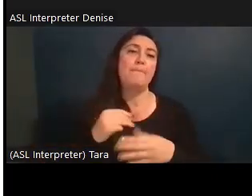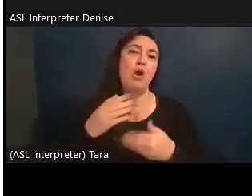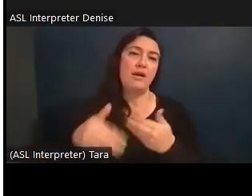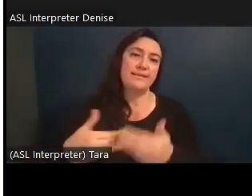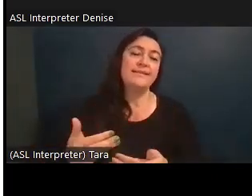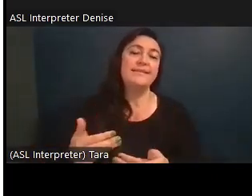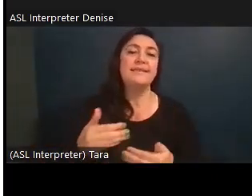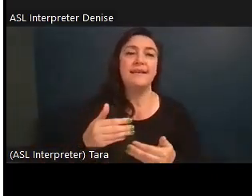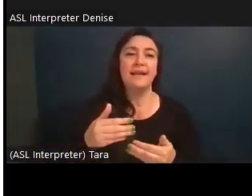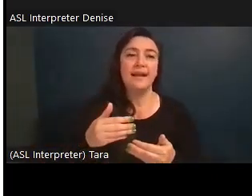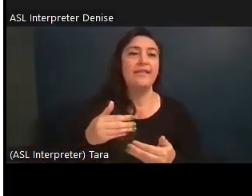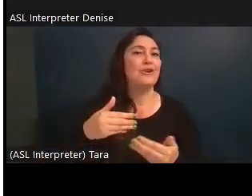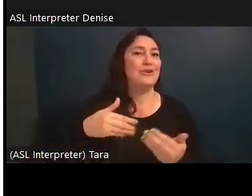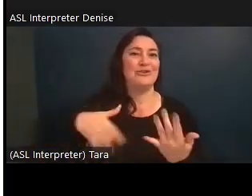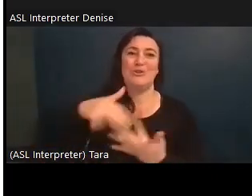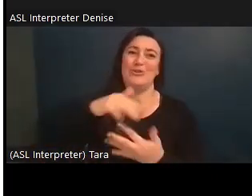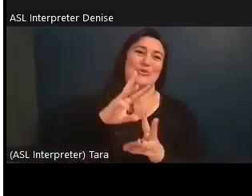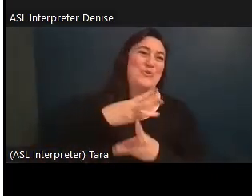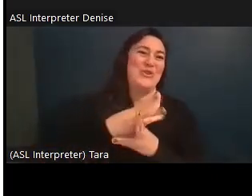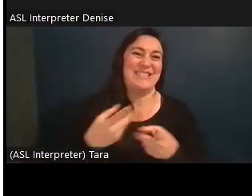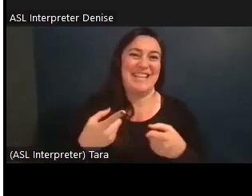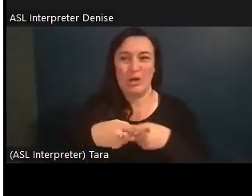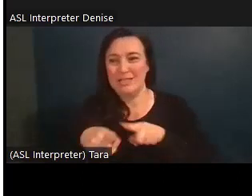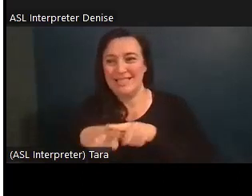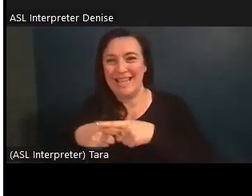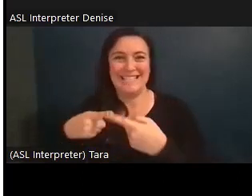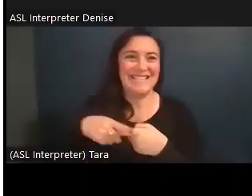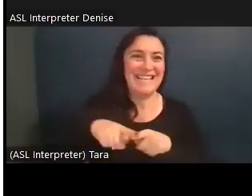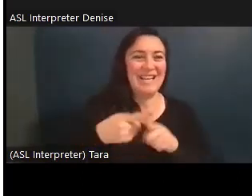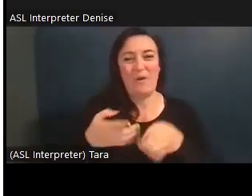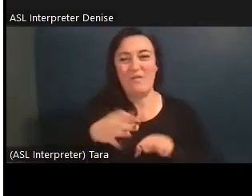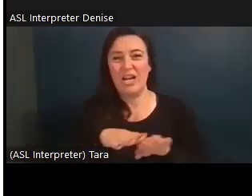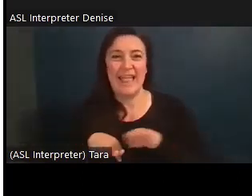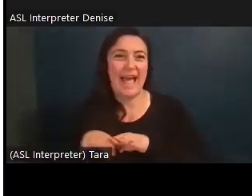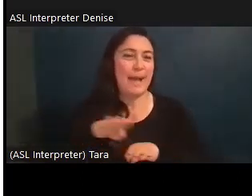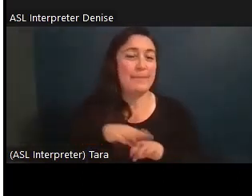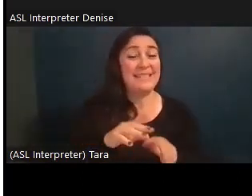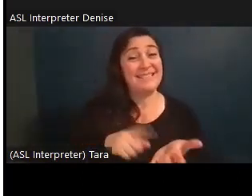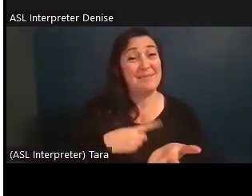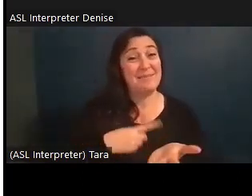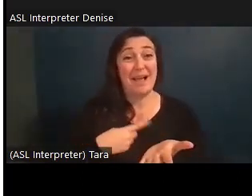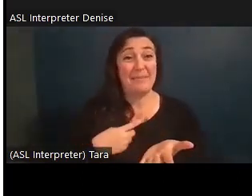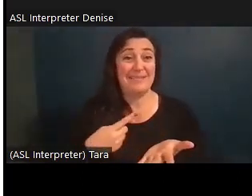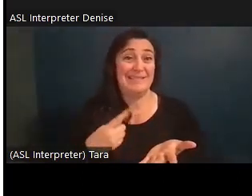intersected and overlapped and at times miss were mismatched